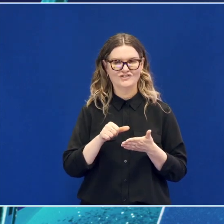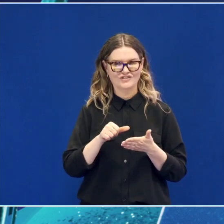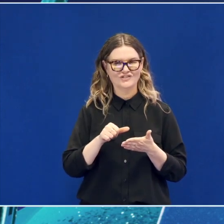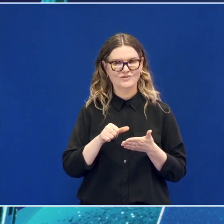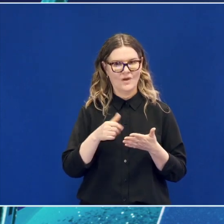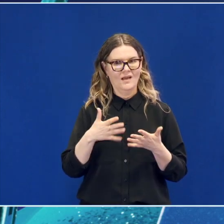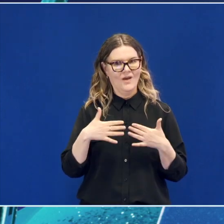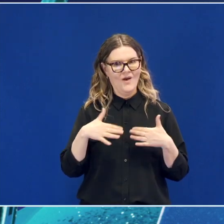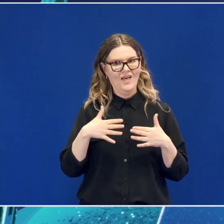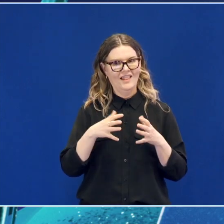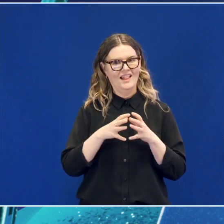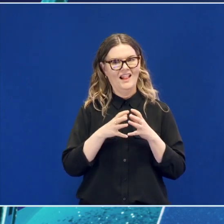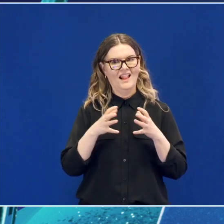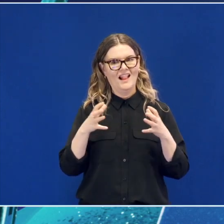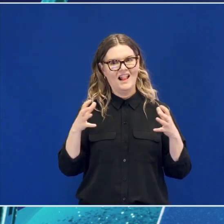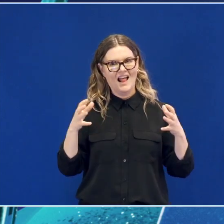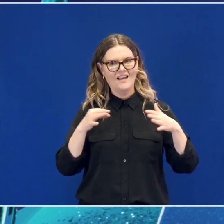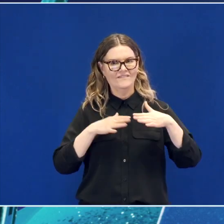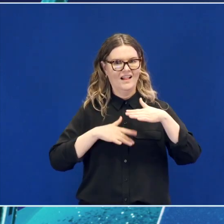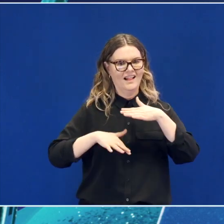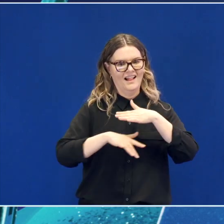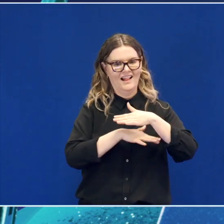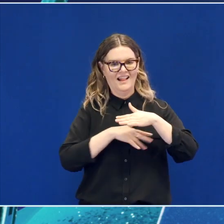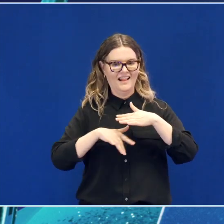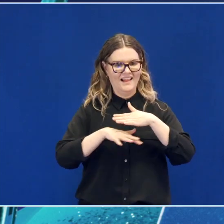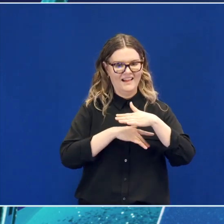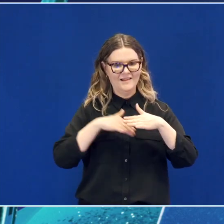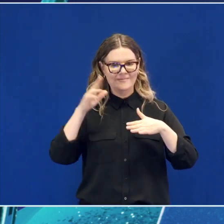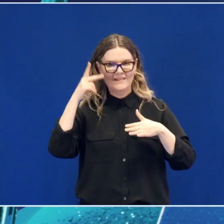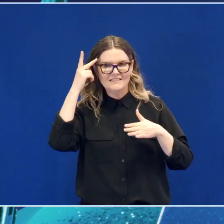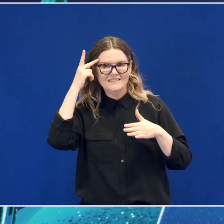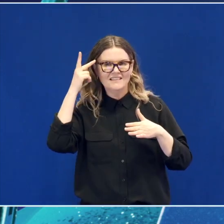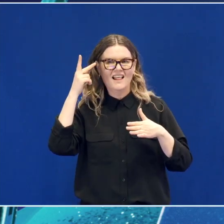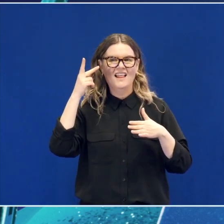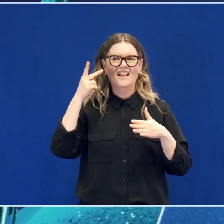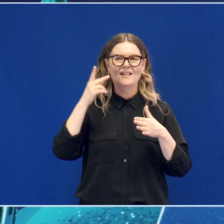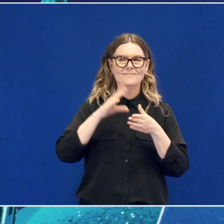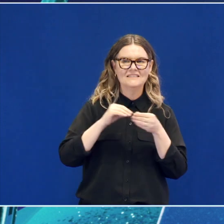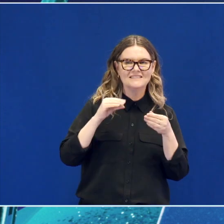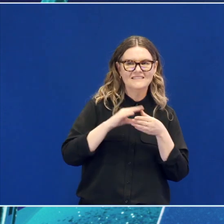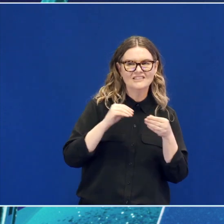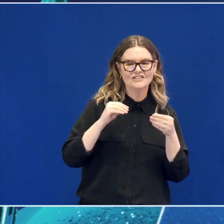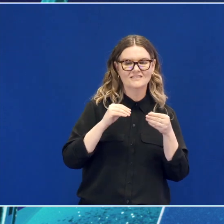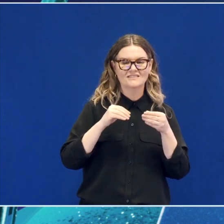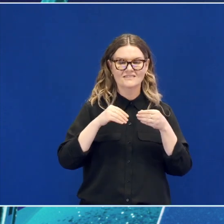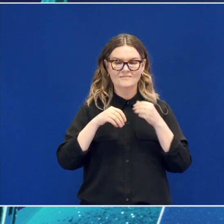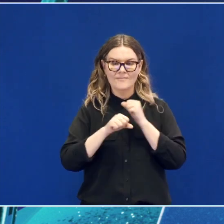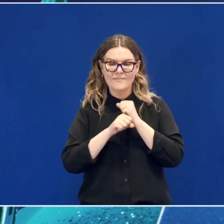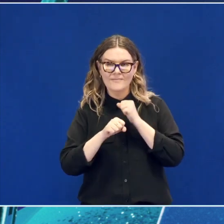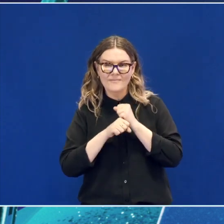They are not necessarily where like the best choices are made, just going to throw that out there.